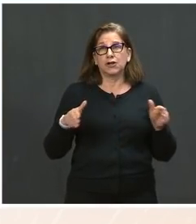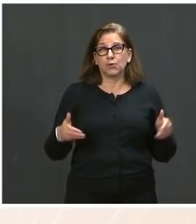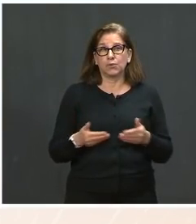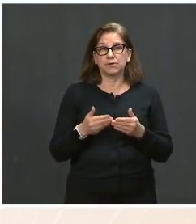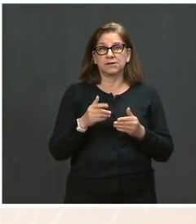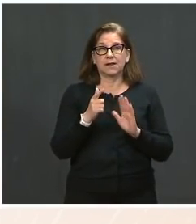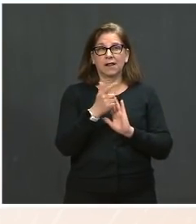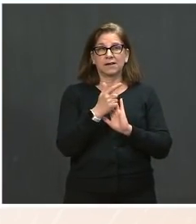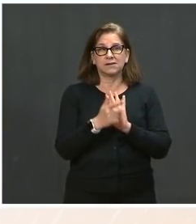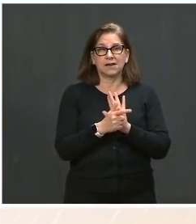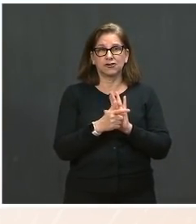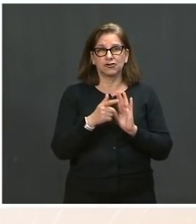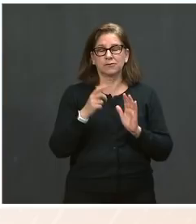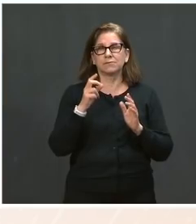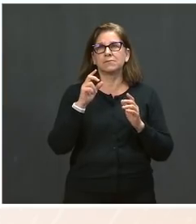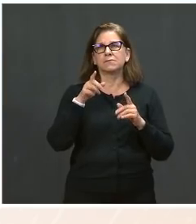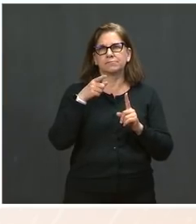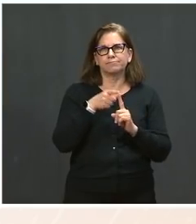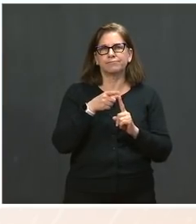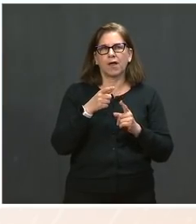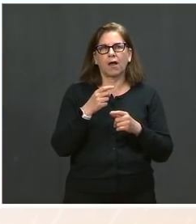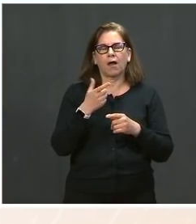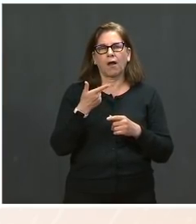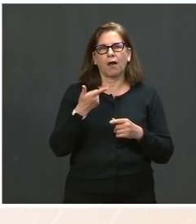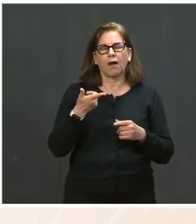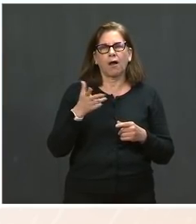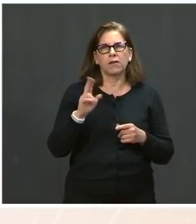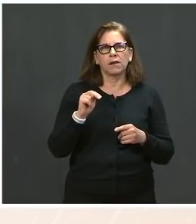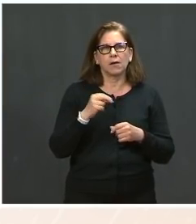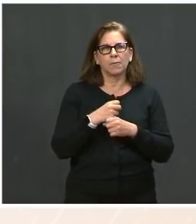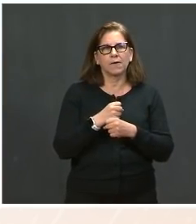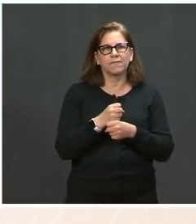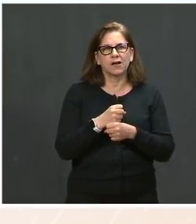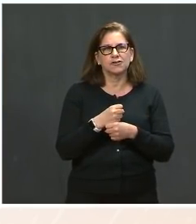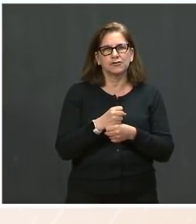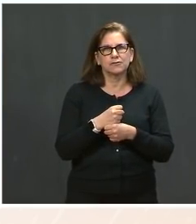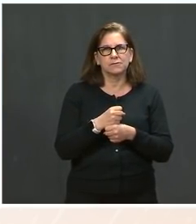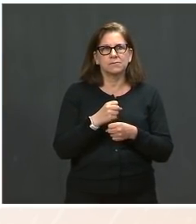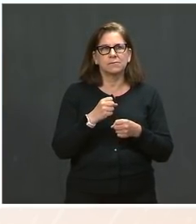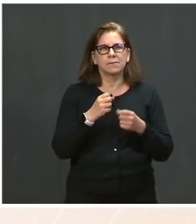It is an issue that he talked about on the campaign trail. And he continues to believe that addressing that,